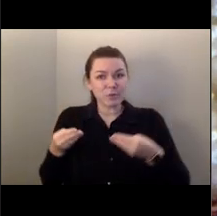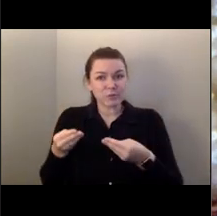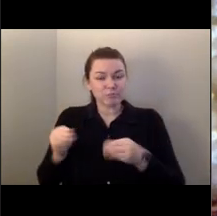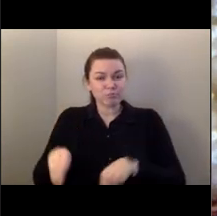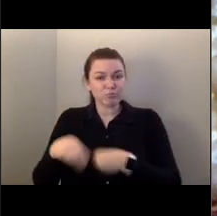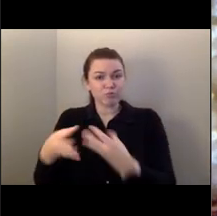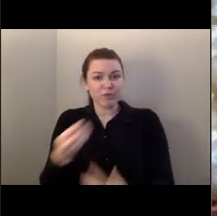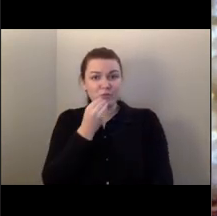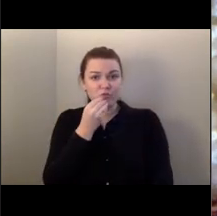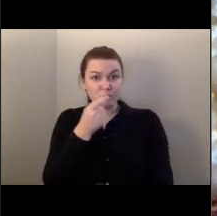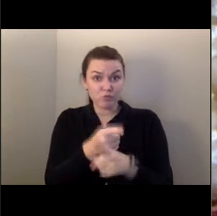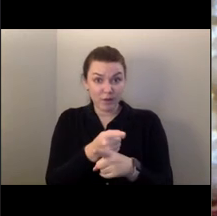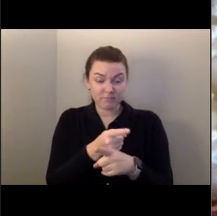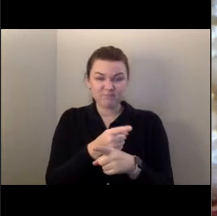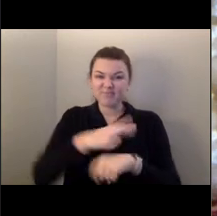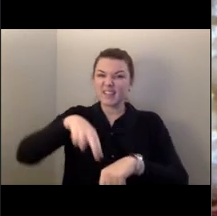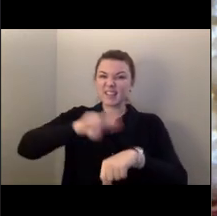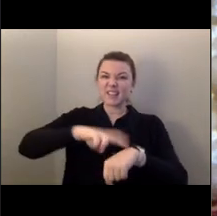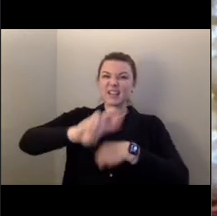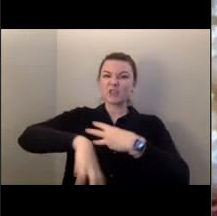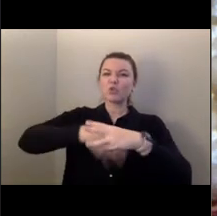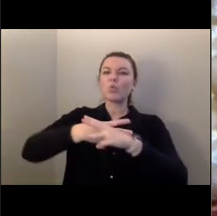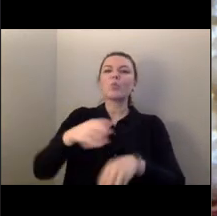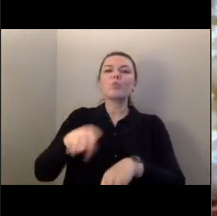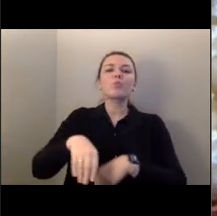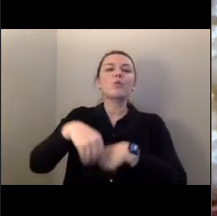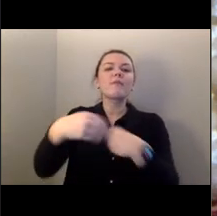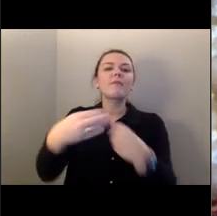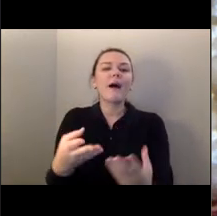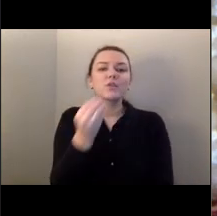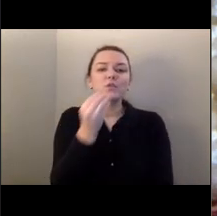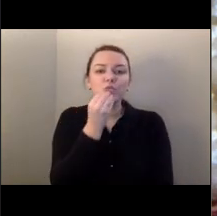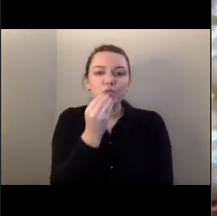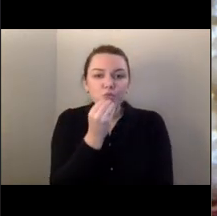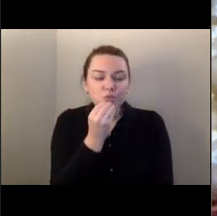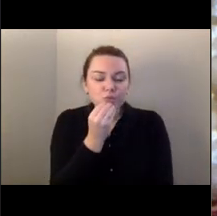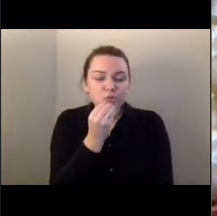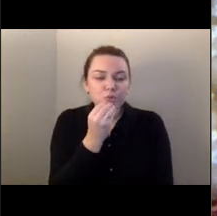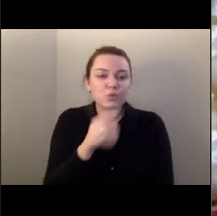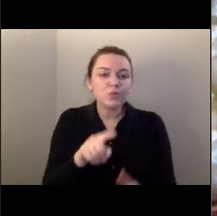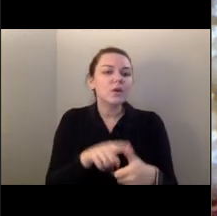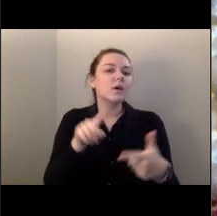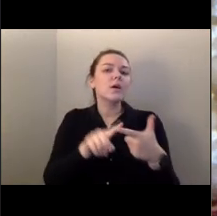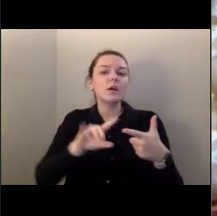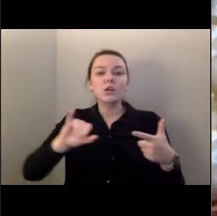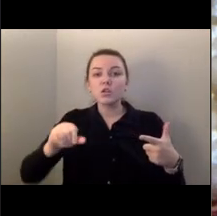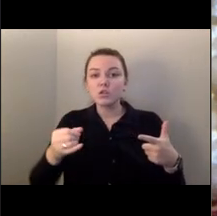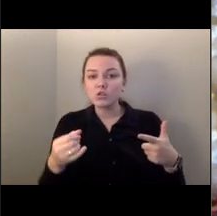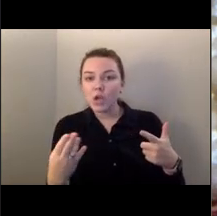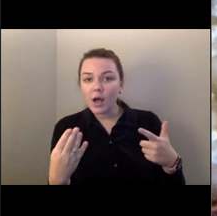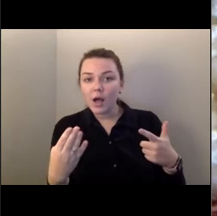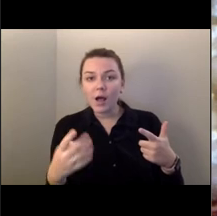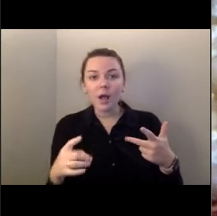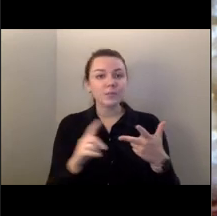The natural world provides for us our food, our jobs, the beautiful natural environments